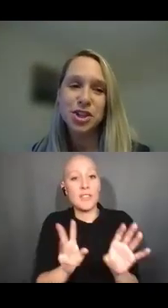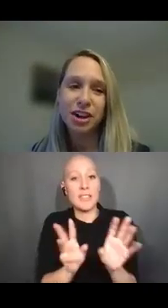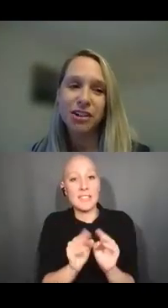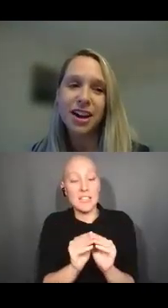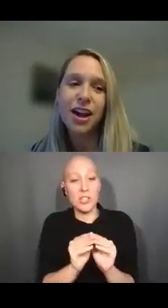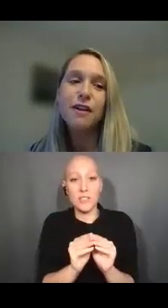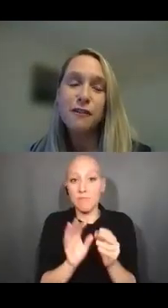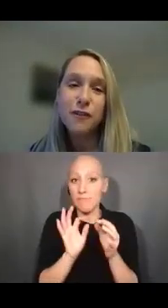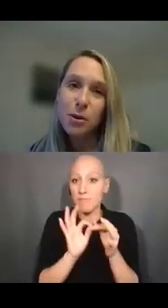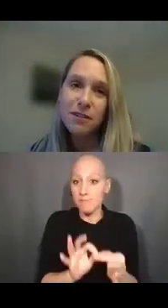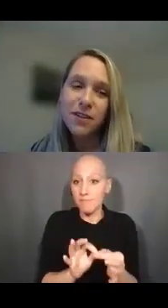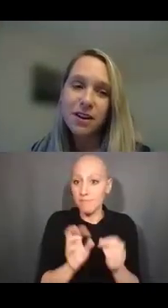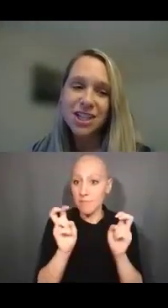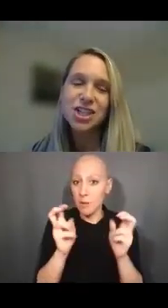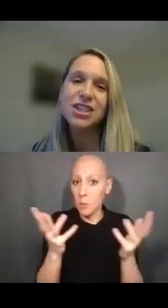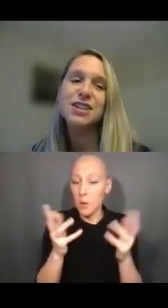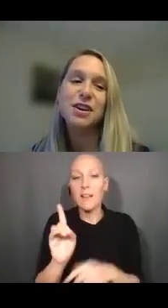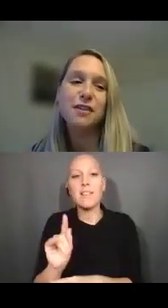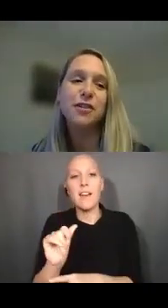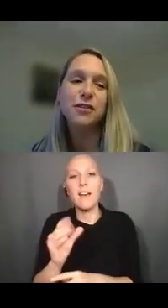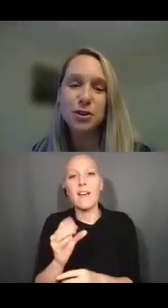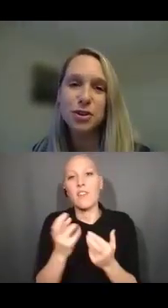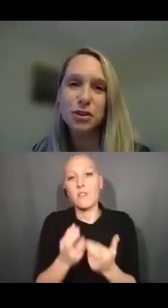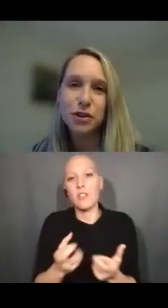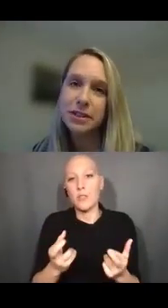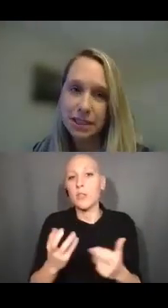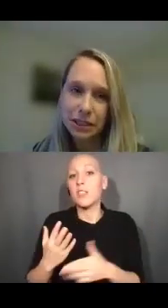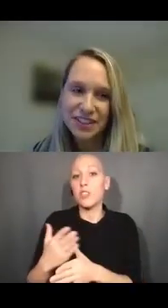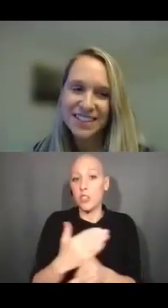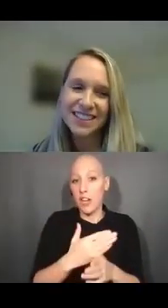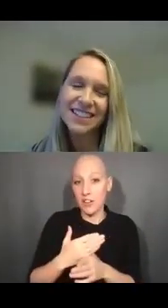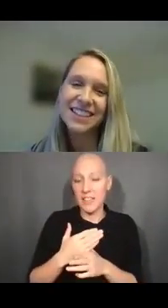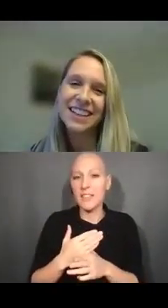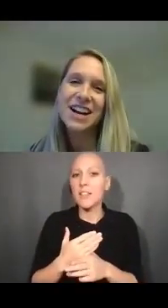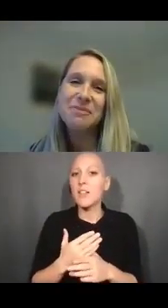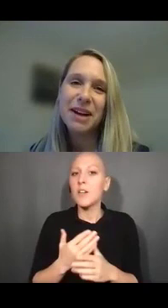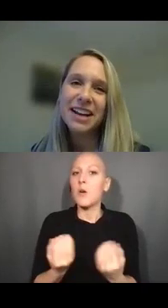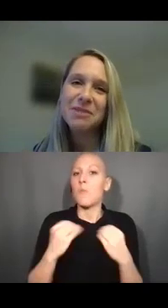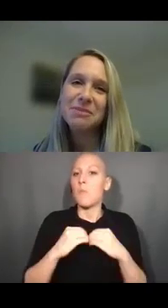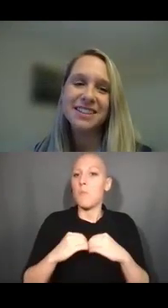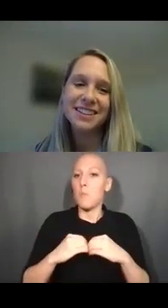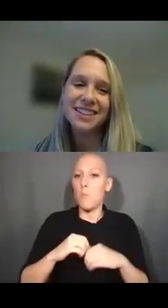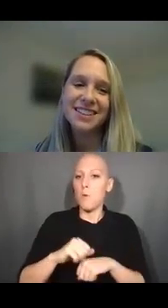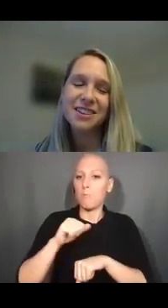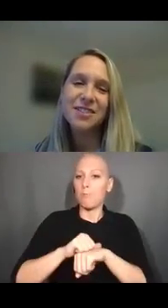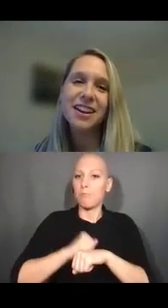Sharing: Firming Foundations For Future Frontiers. My name is Elyse Sullivan,